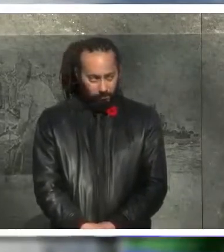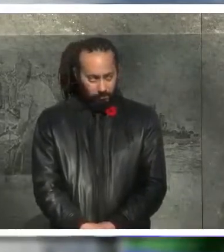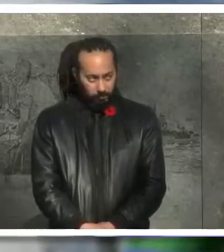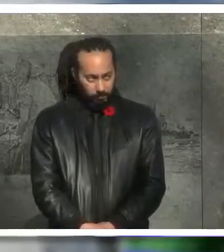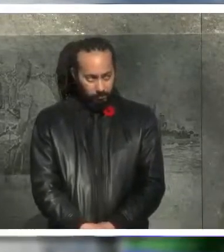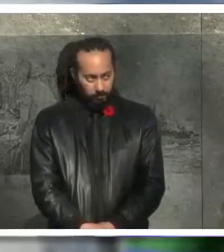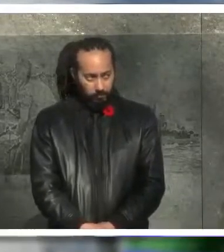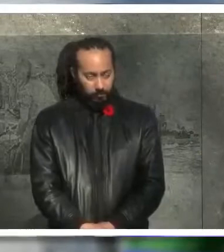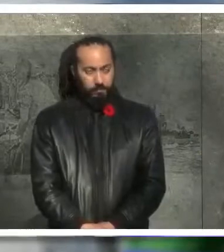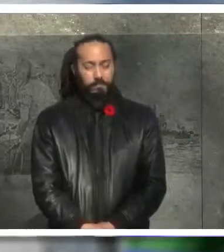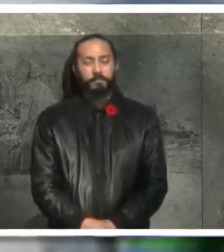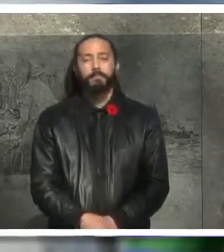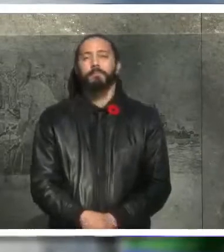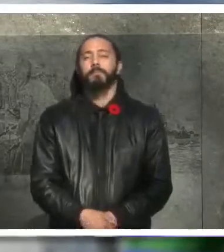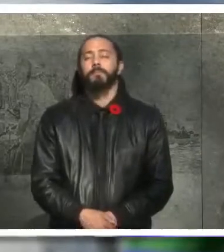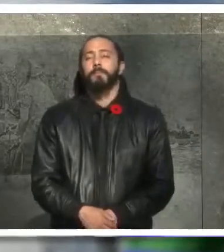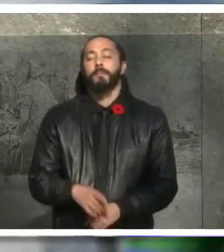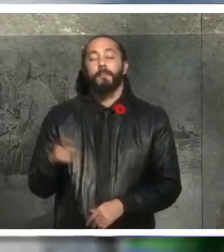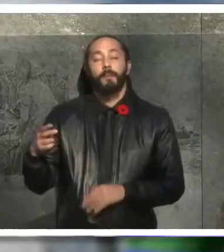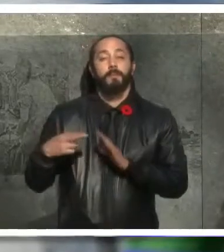On behalf of veterans